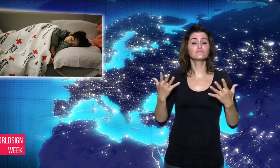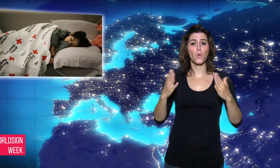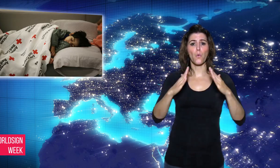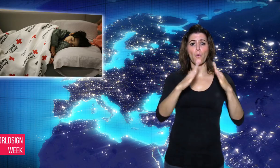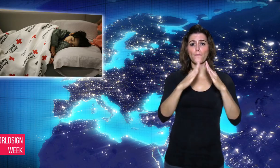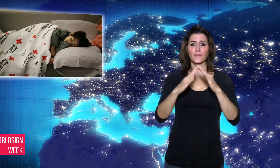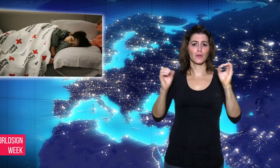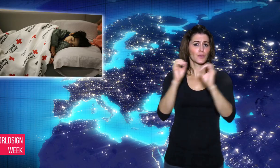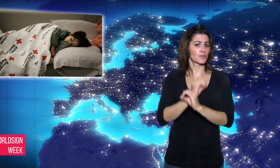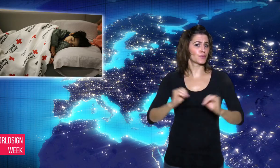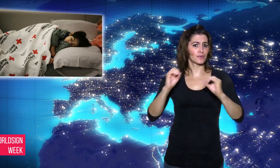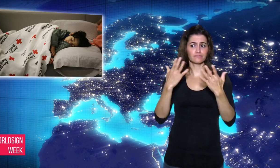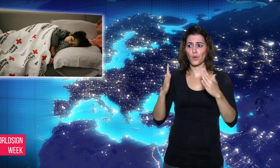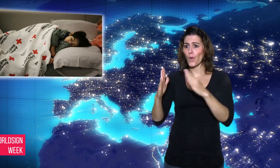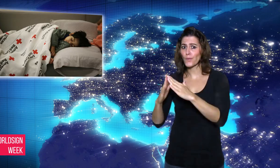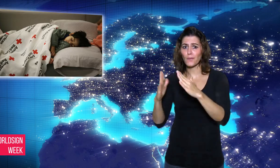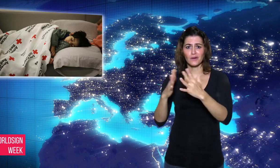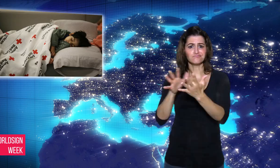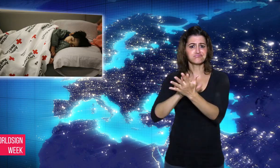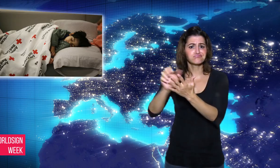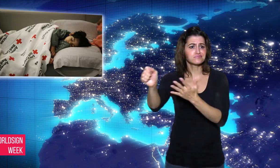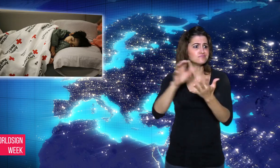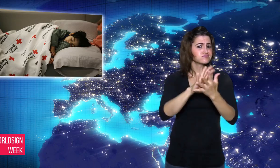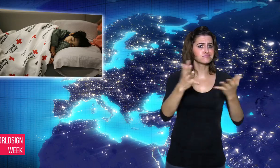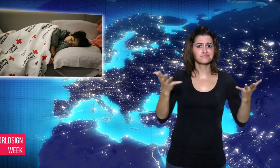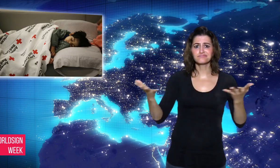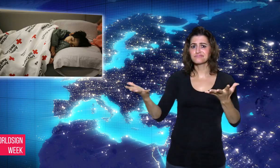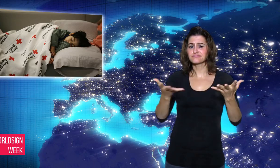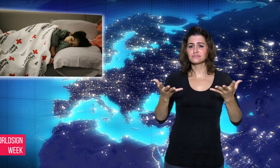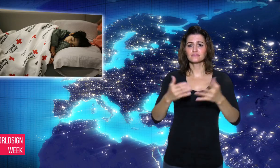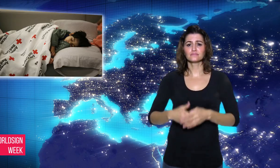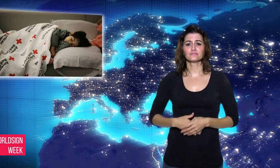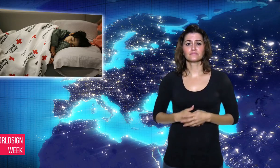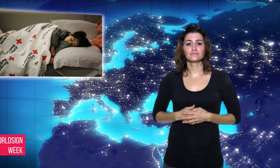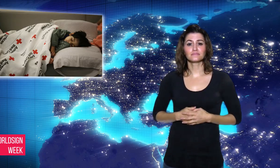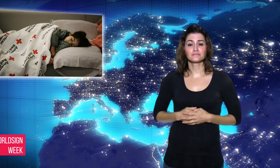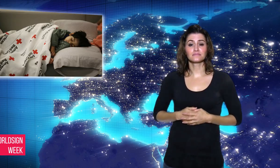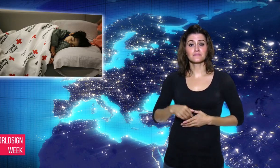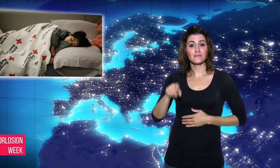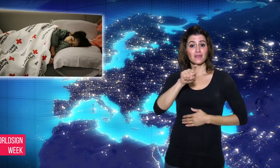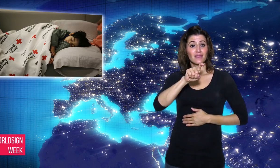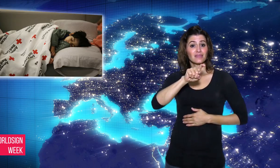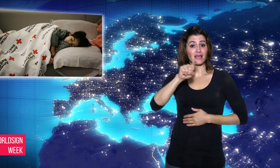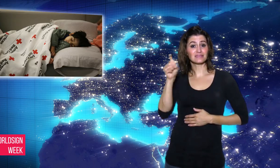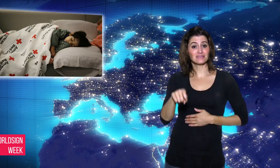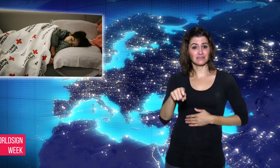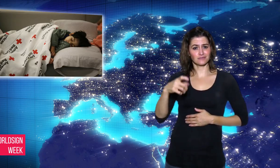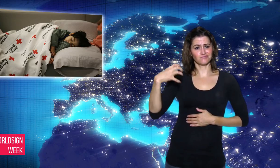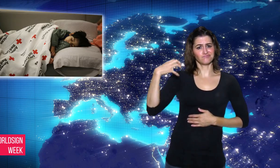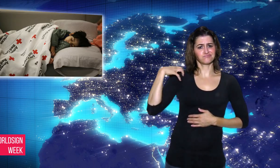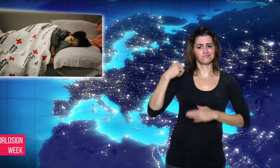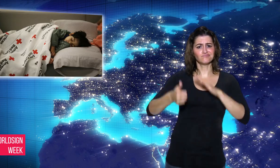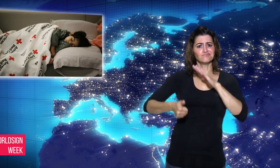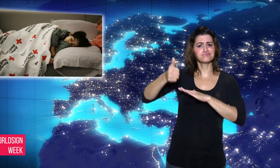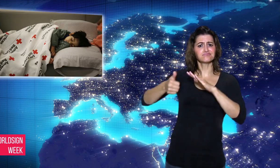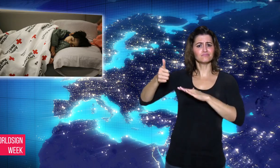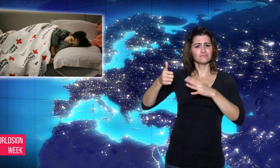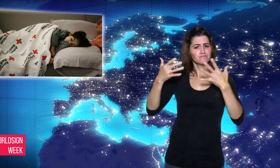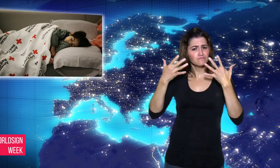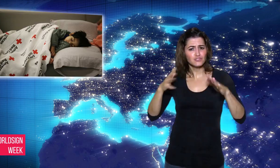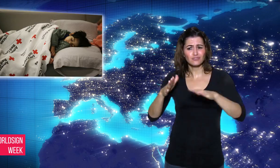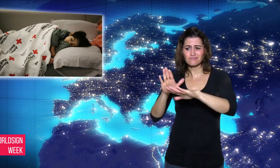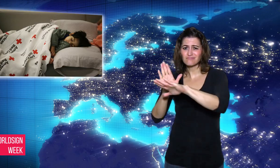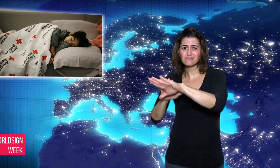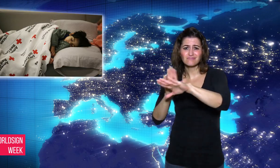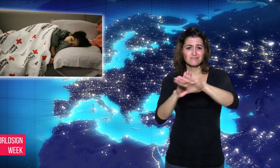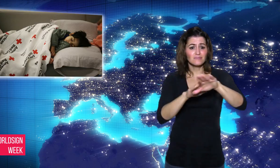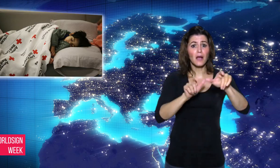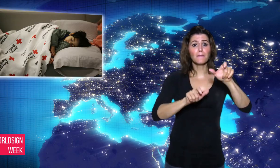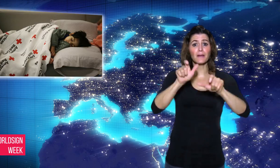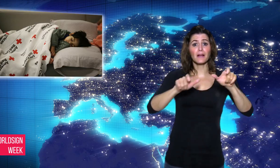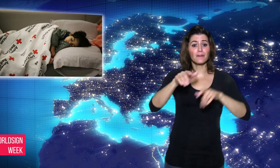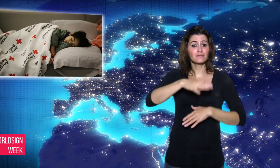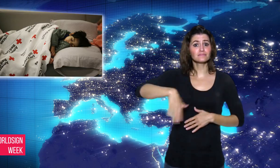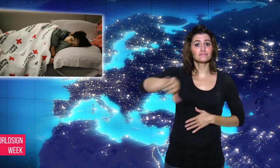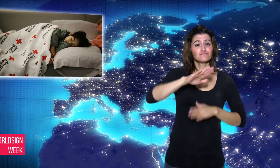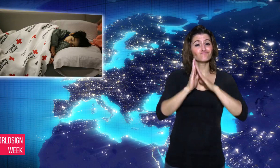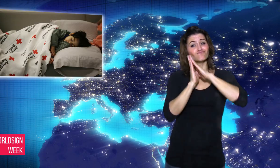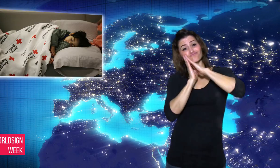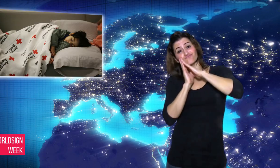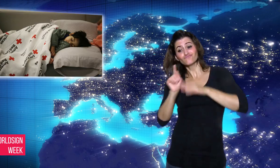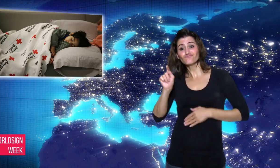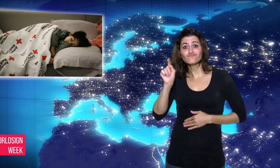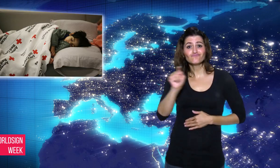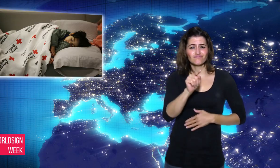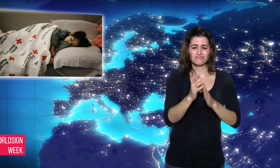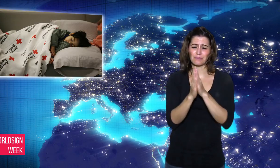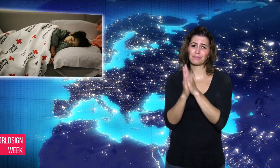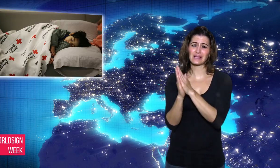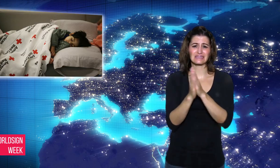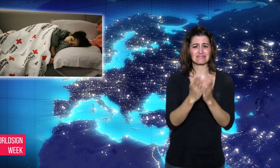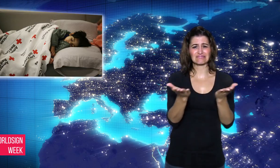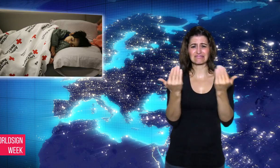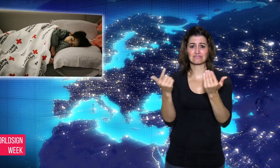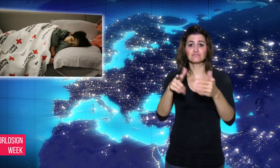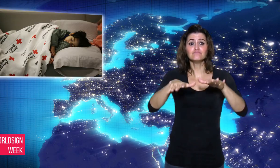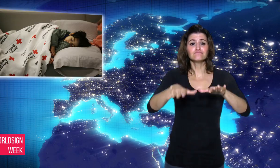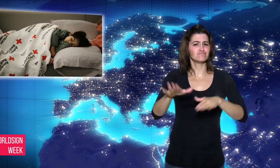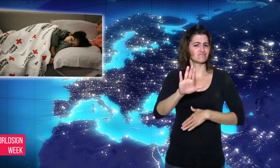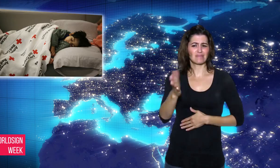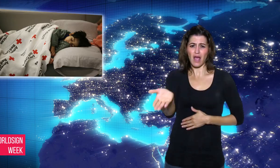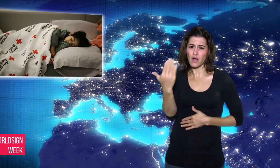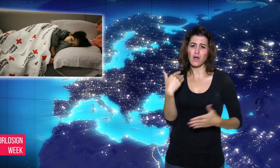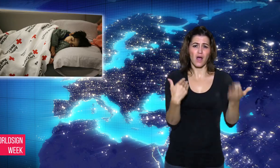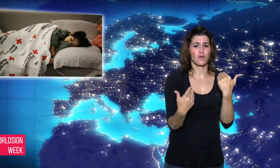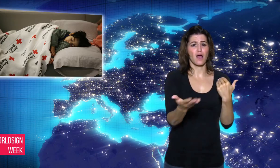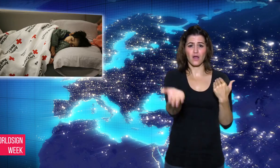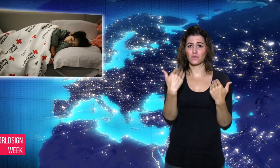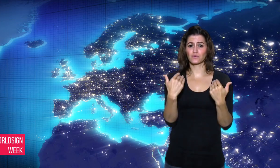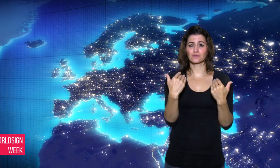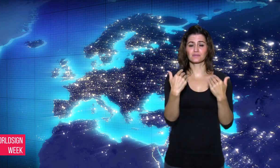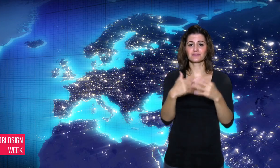Texas officials has warned residents to “get out now.”